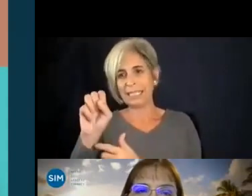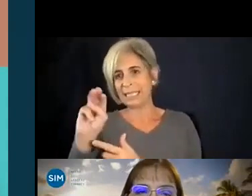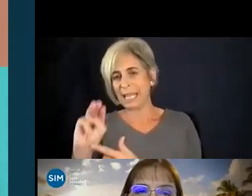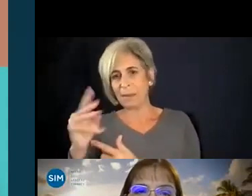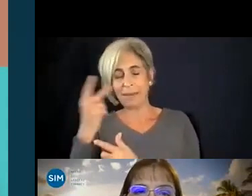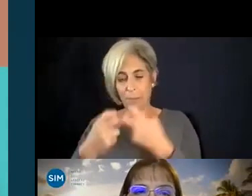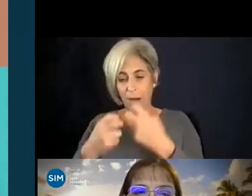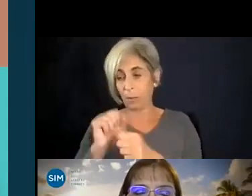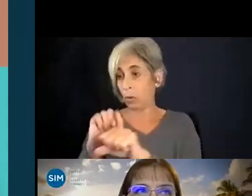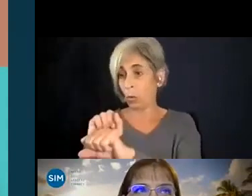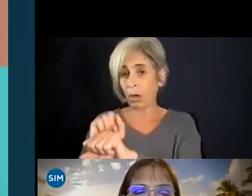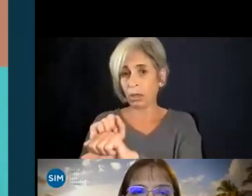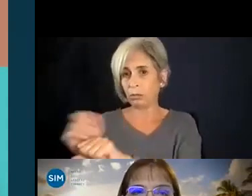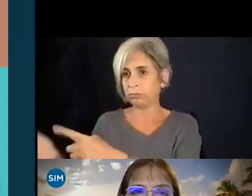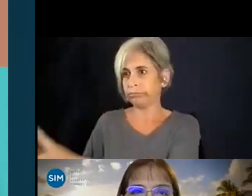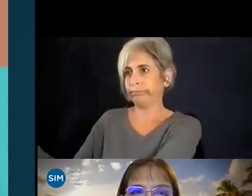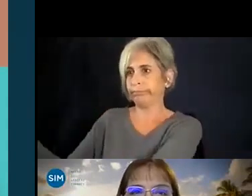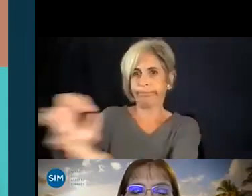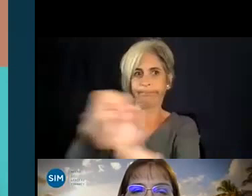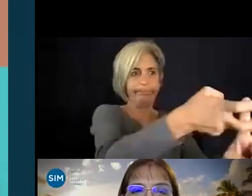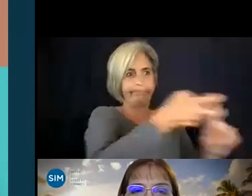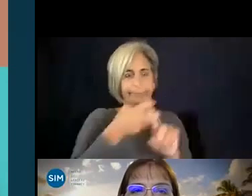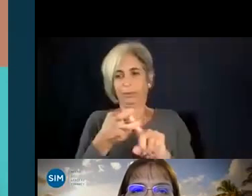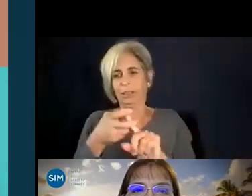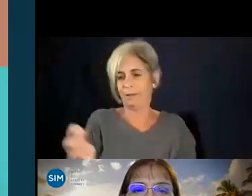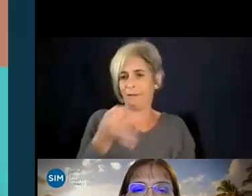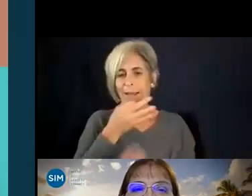I can pull together a bunch of experts, create an event and not only